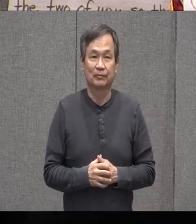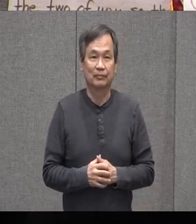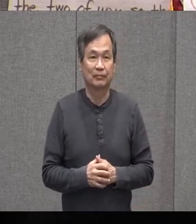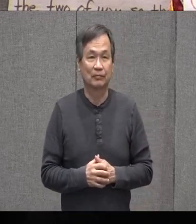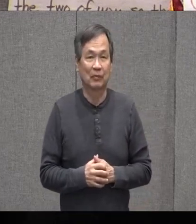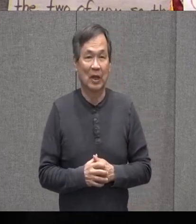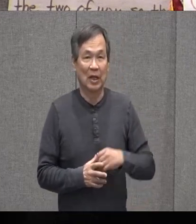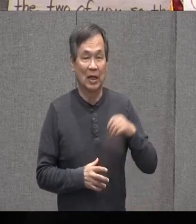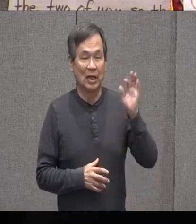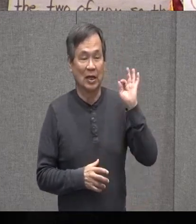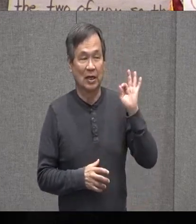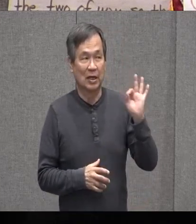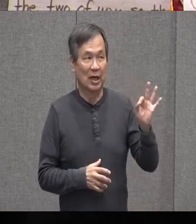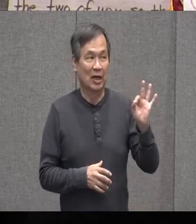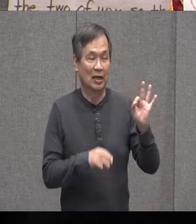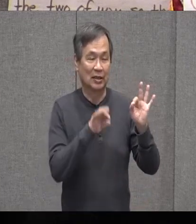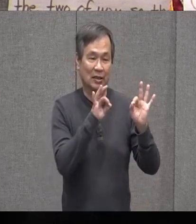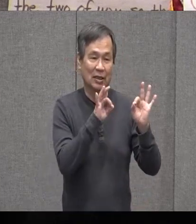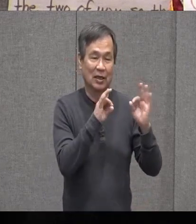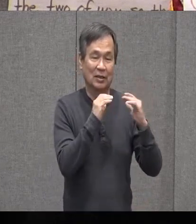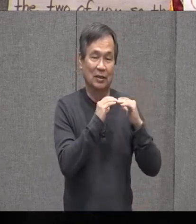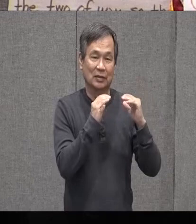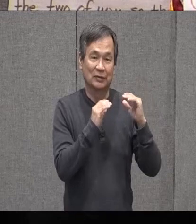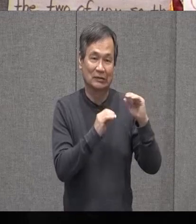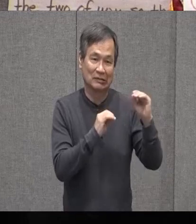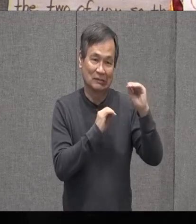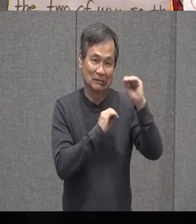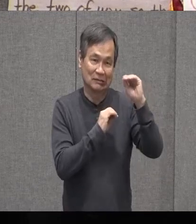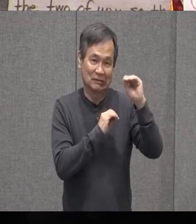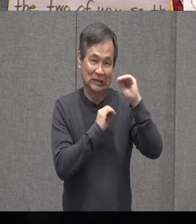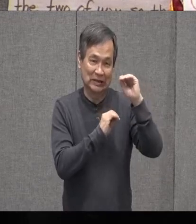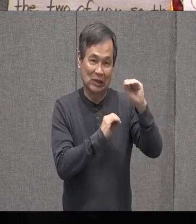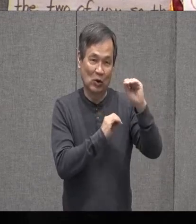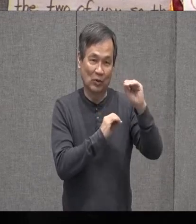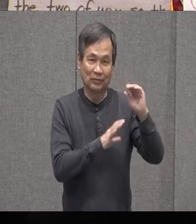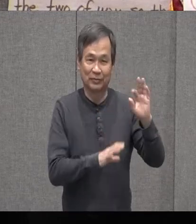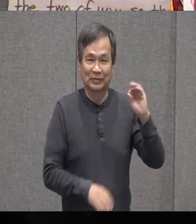I have a nine and a nine. So nine take away nine is gonna be zero.